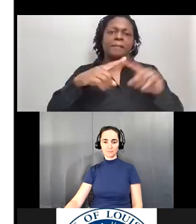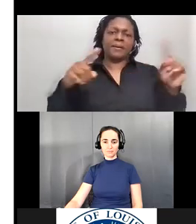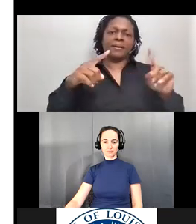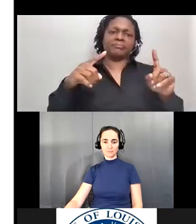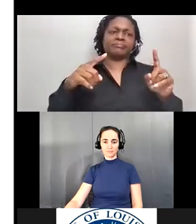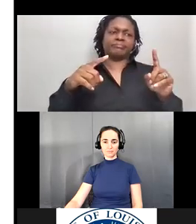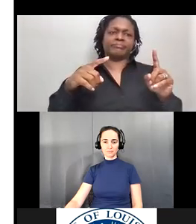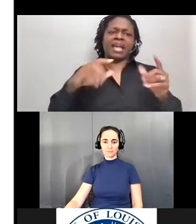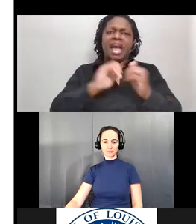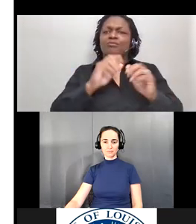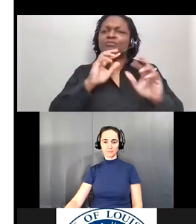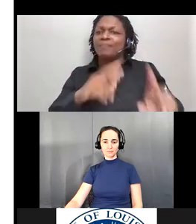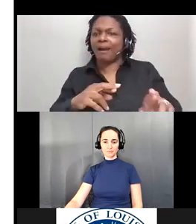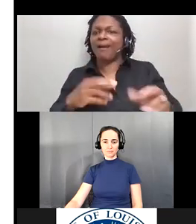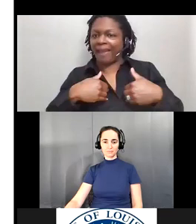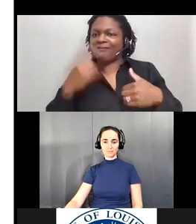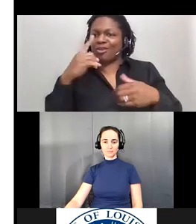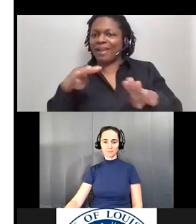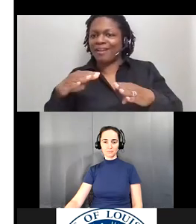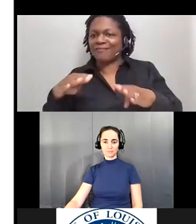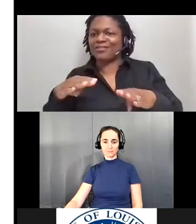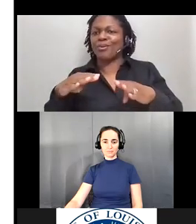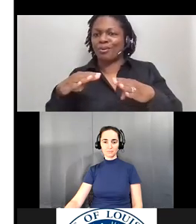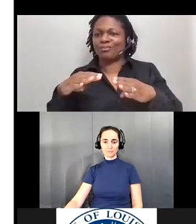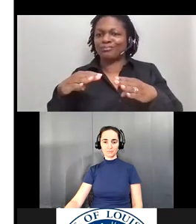and that is something that you if 15:54:56 you have a child that is in special